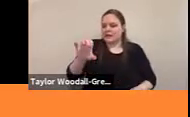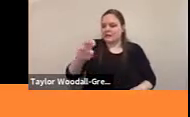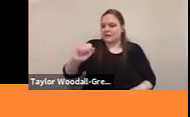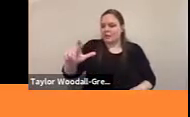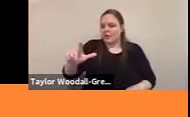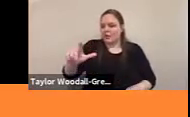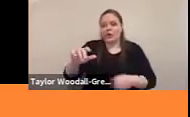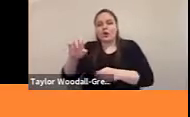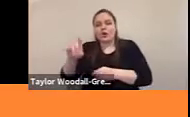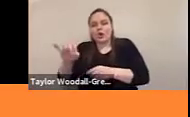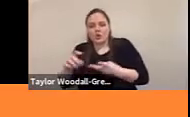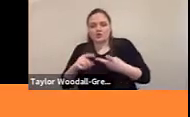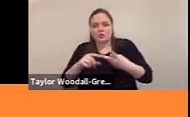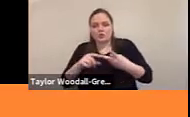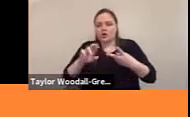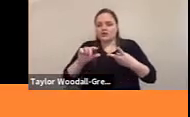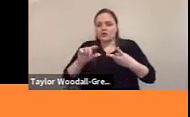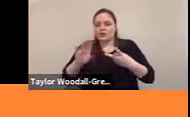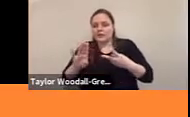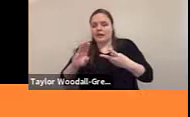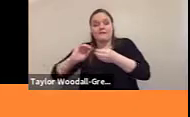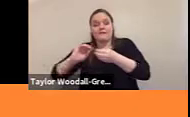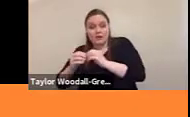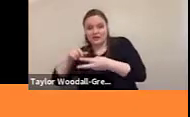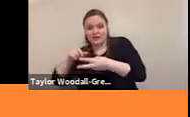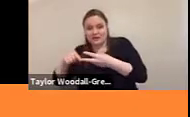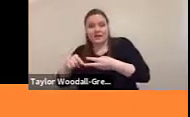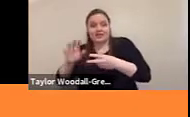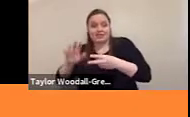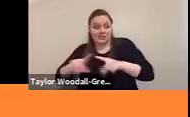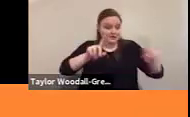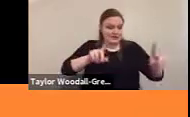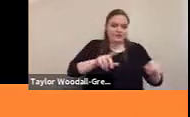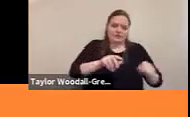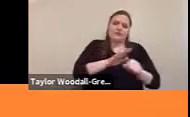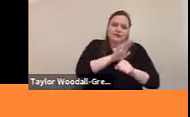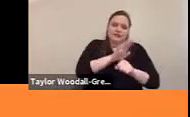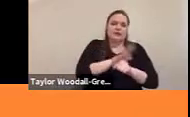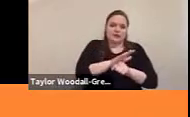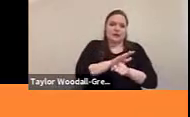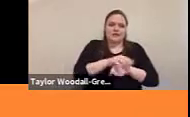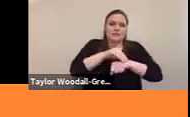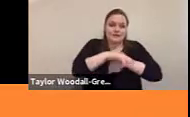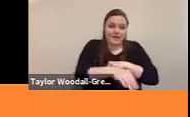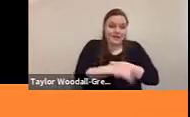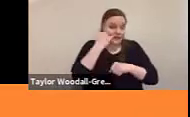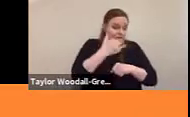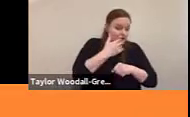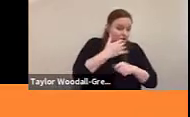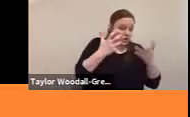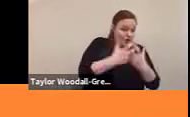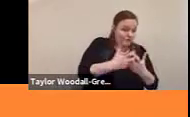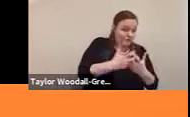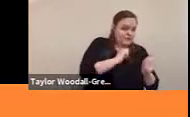and in some cases that's-that difference is enough to affect whether a color combination passes or fails.